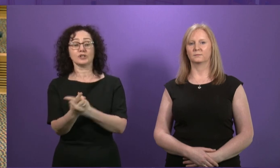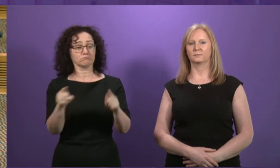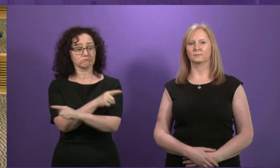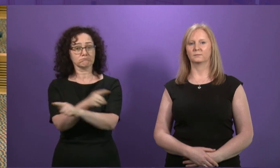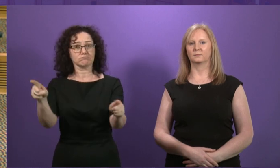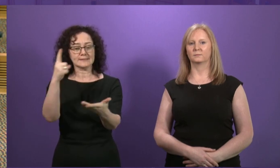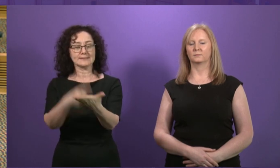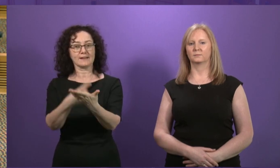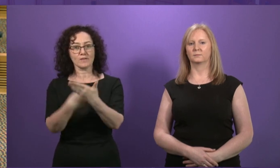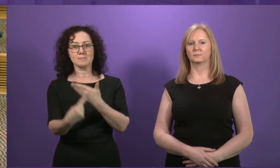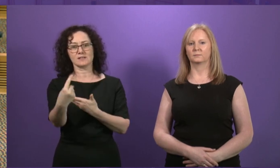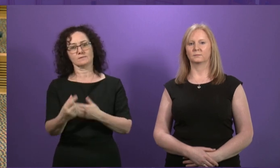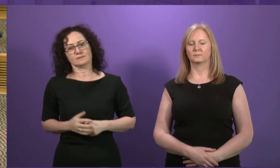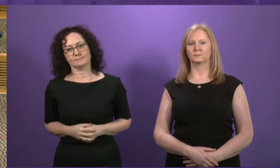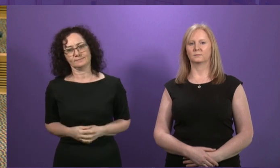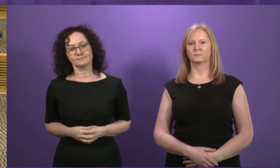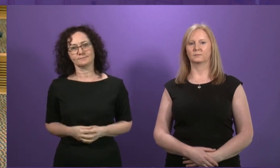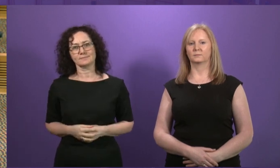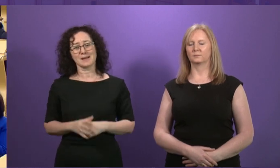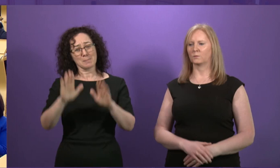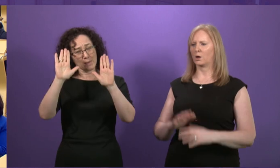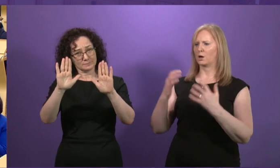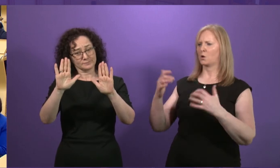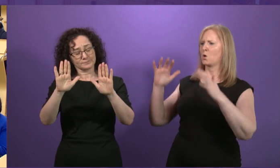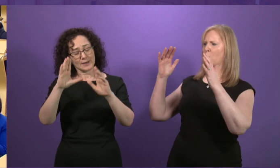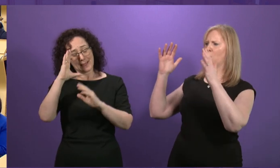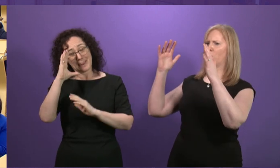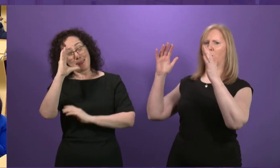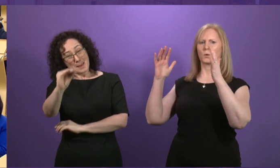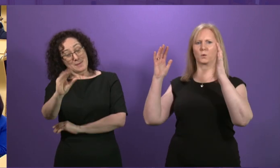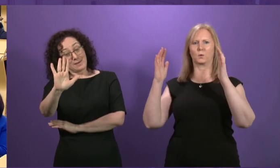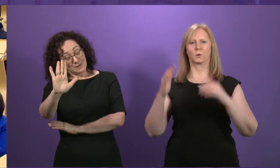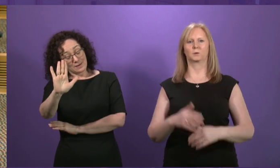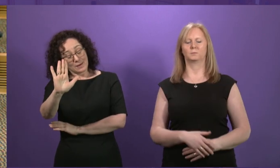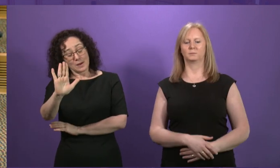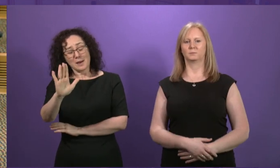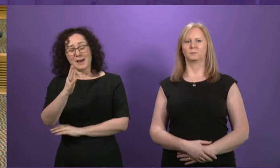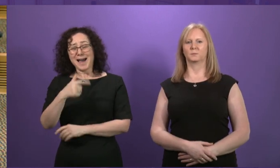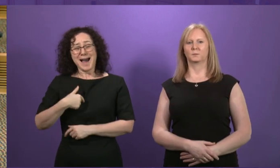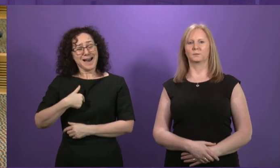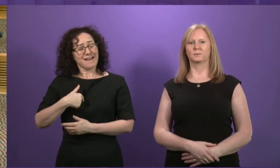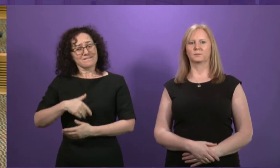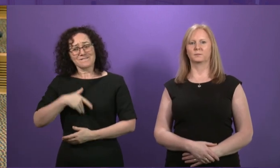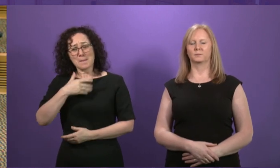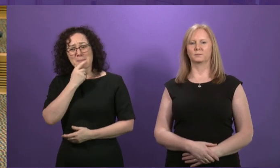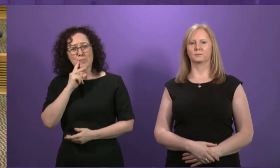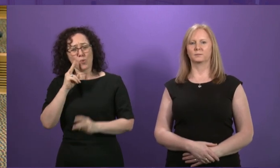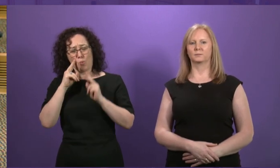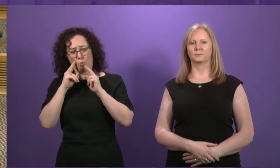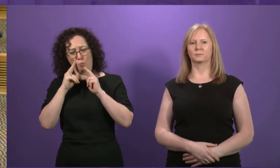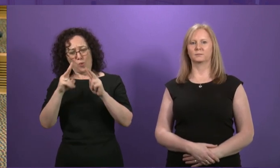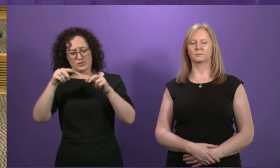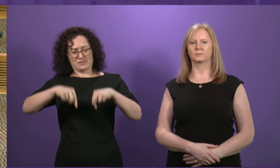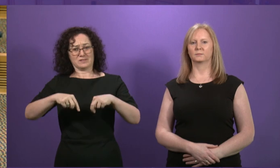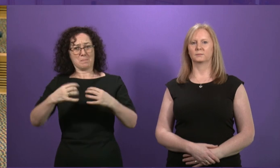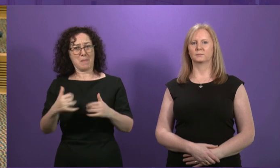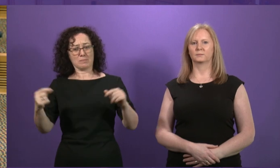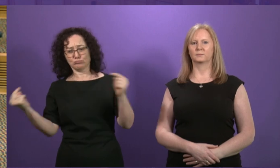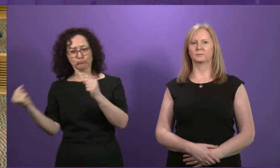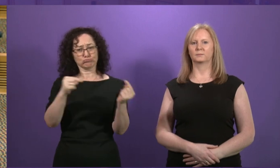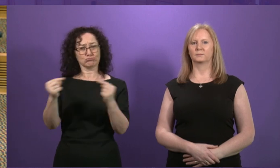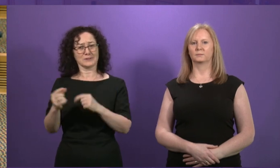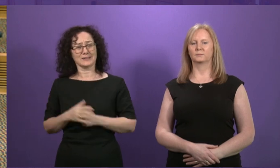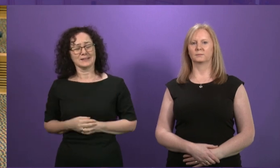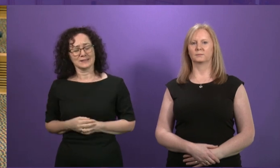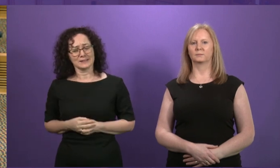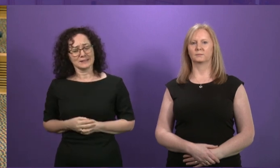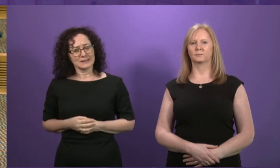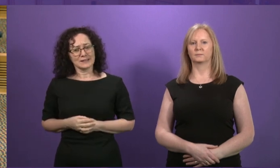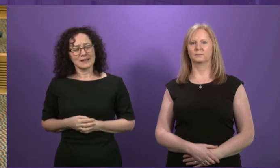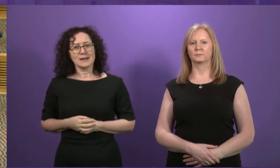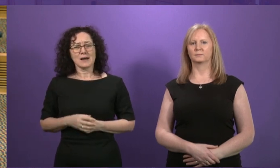I say to Jackson Carlaw that I am afraid that people watching this exchange today are thinking